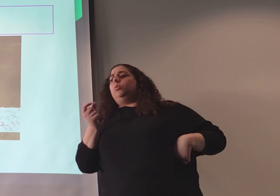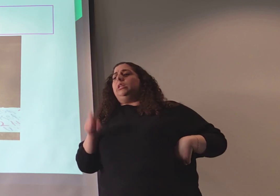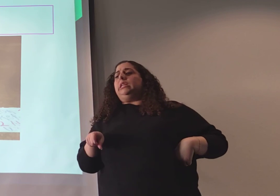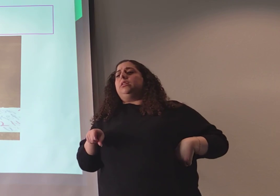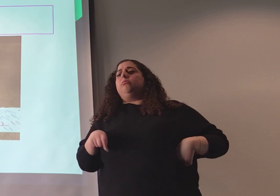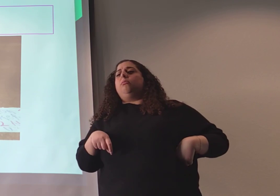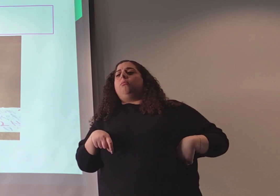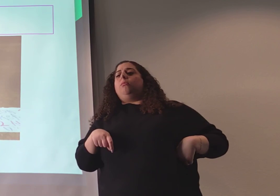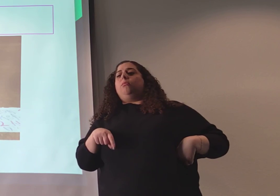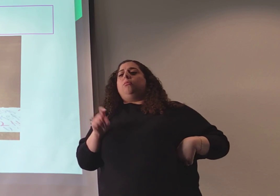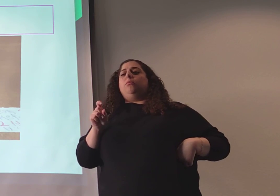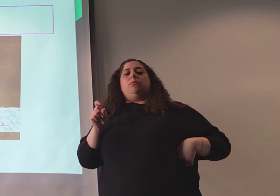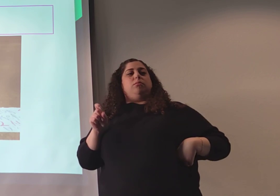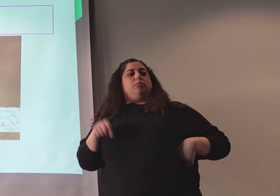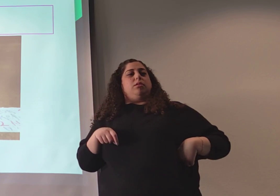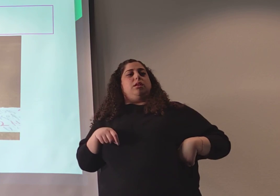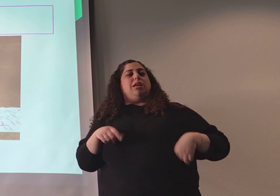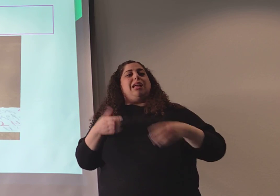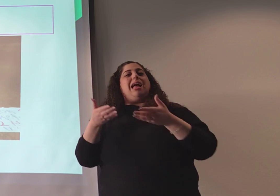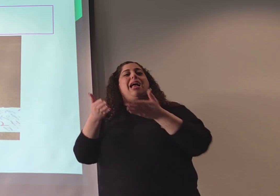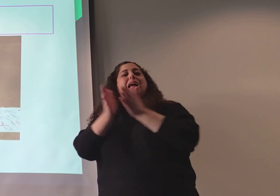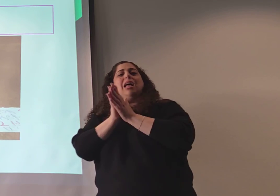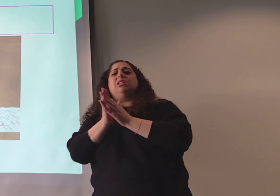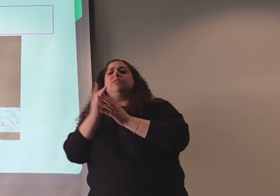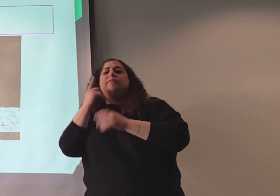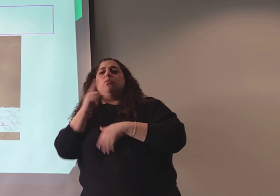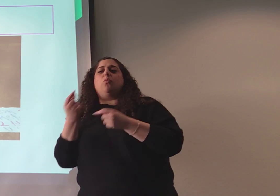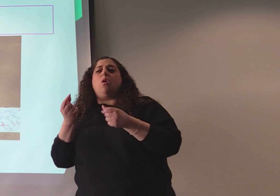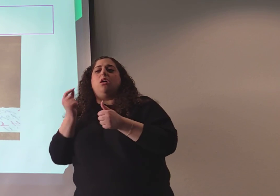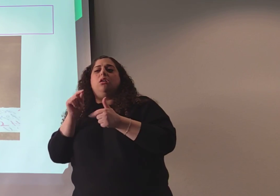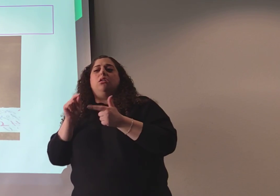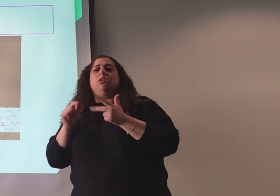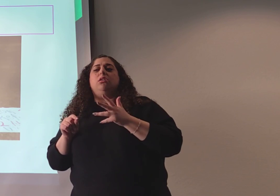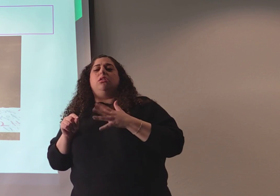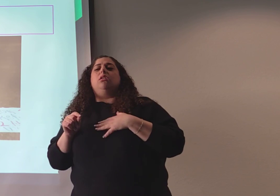But a landlord cannot deny a reasonable accommodation request.